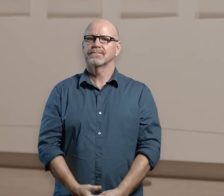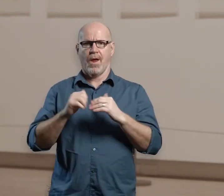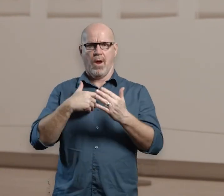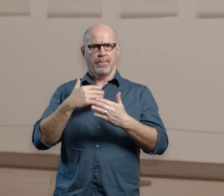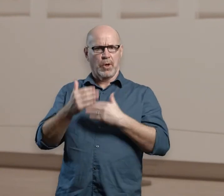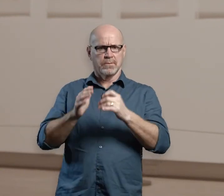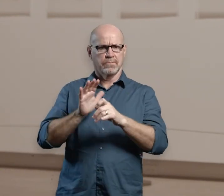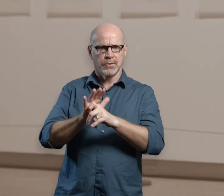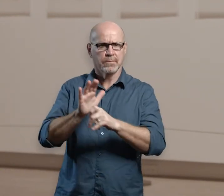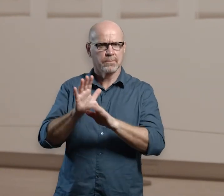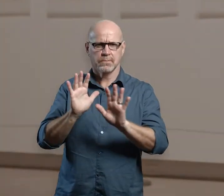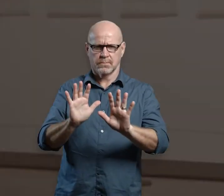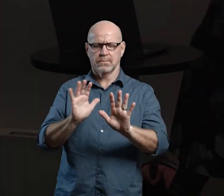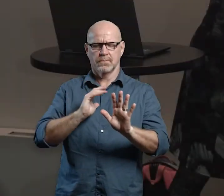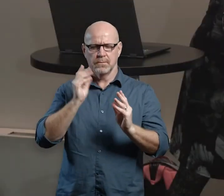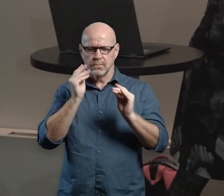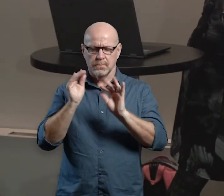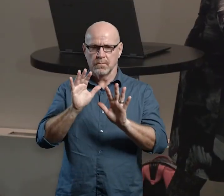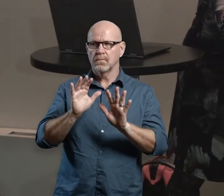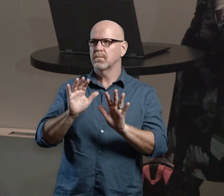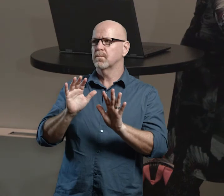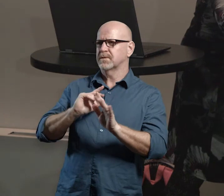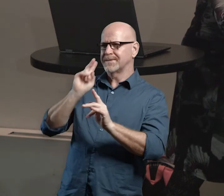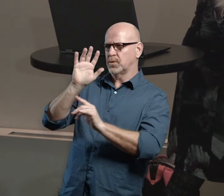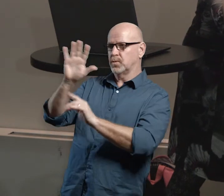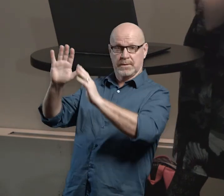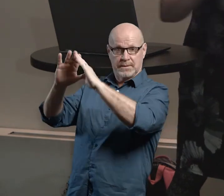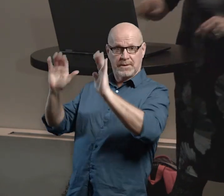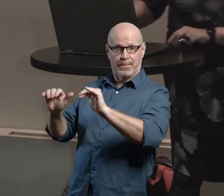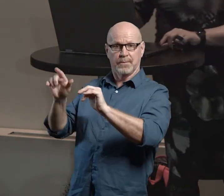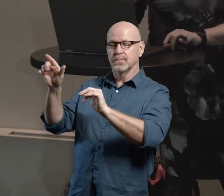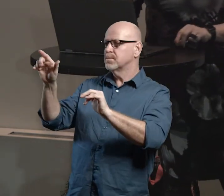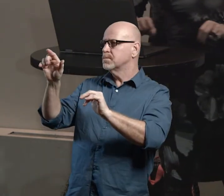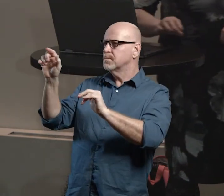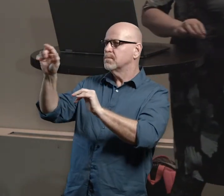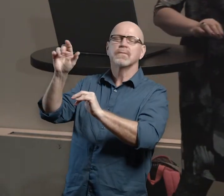who aren’t me as possible so that I can take that opportunity when they’re in front